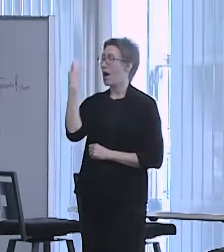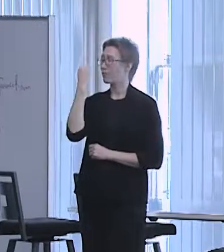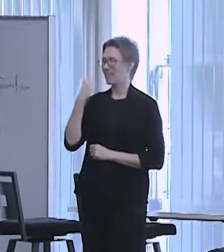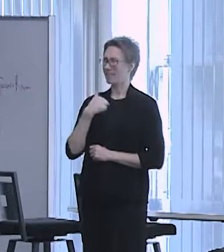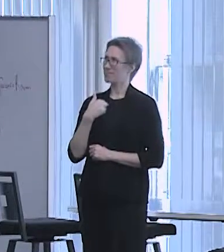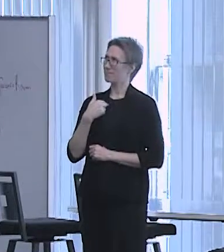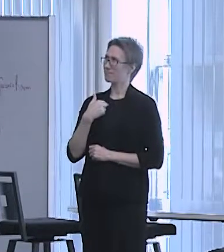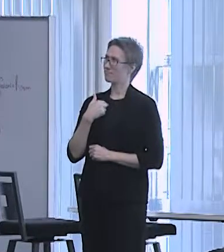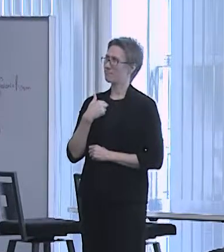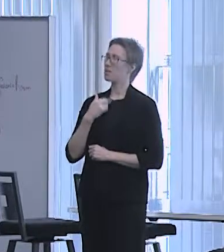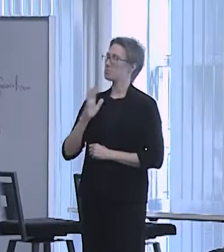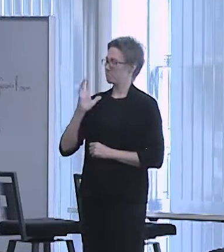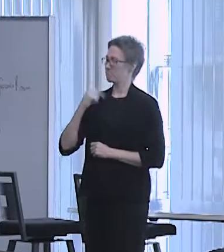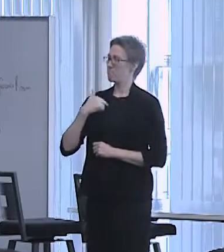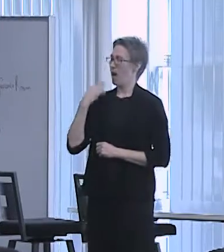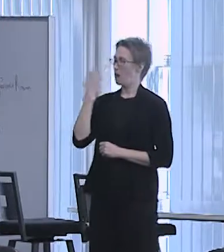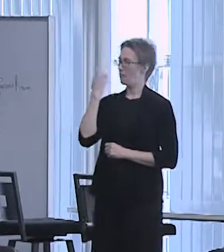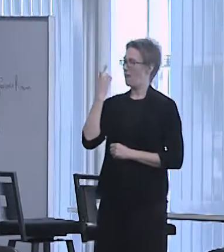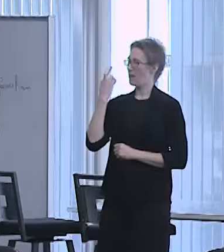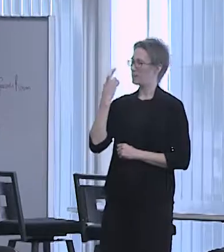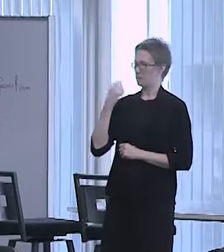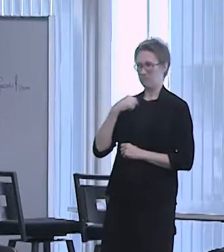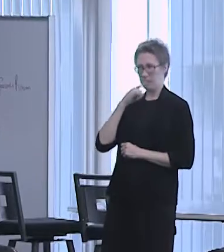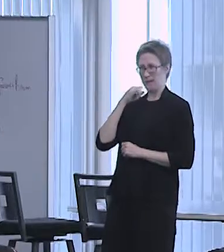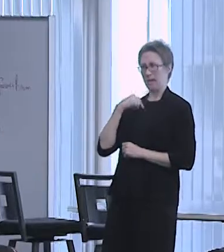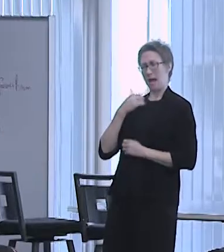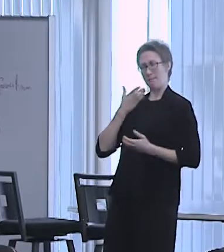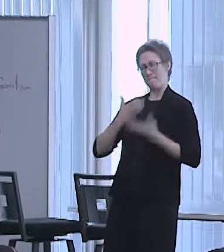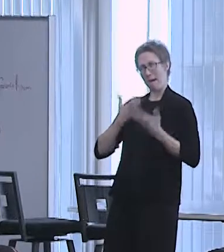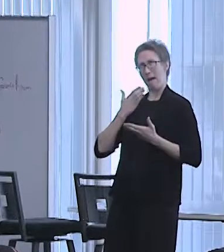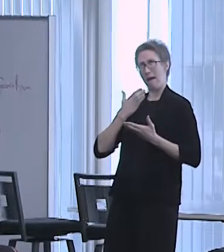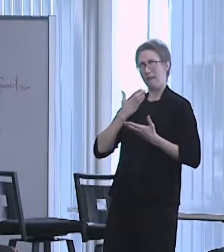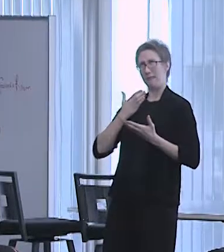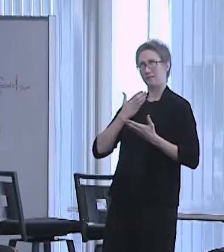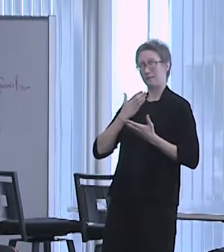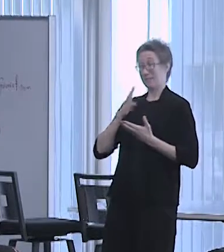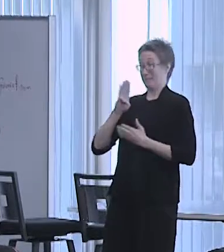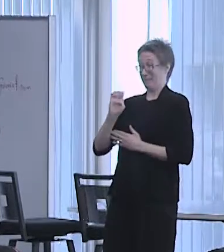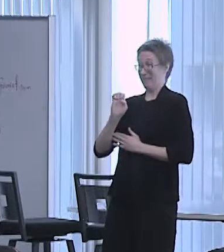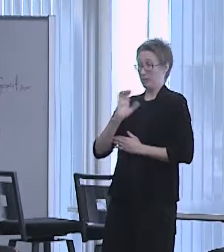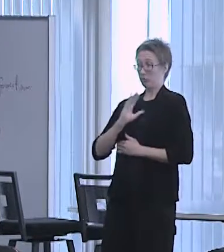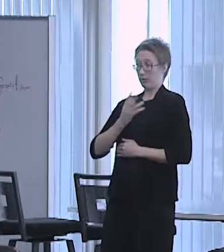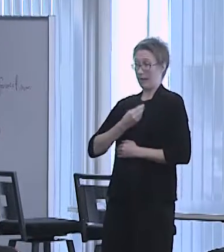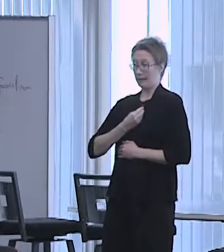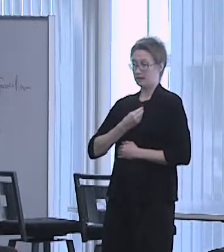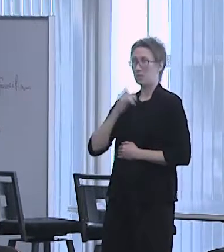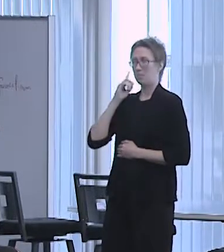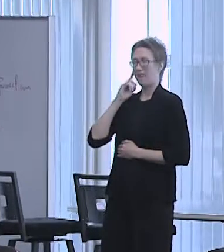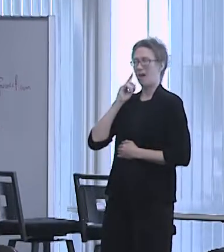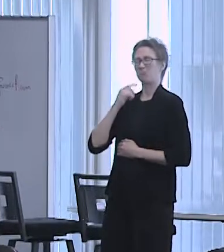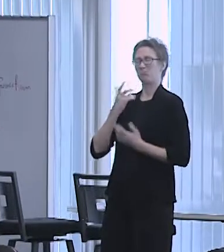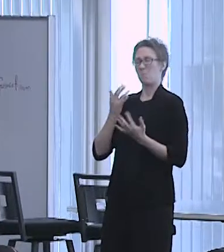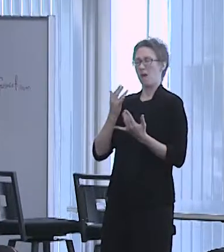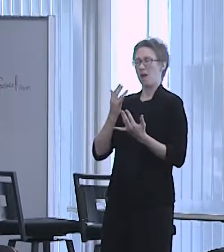When I realized that I might be trans as a kid, I maintained to shelf it, because I thought it would go away as I got older. It didn't.